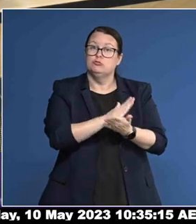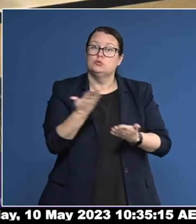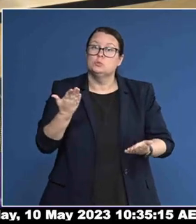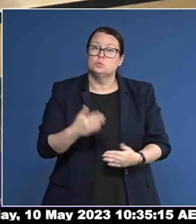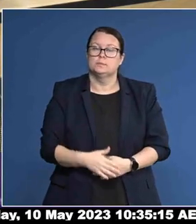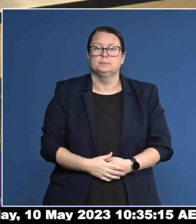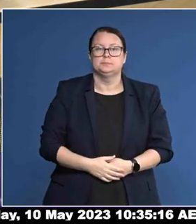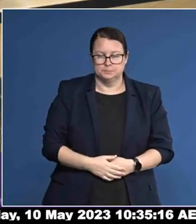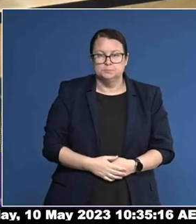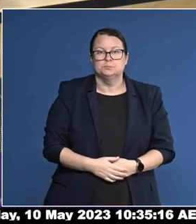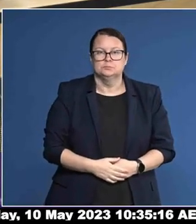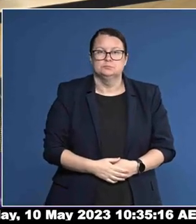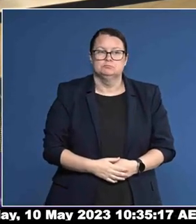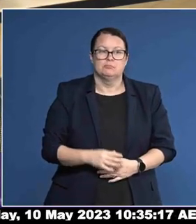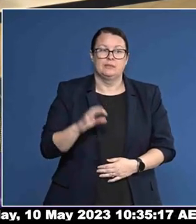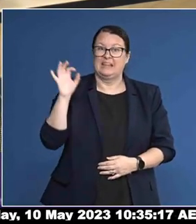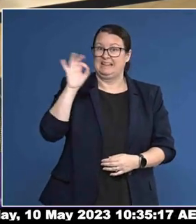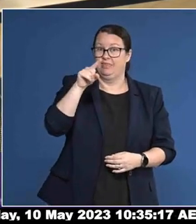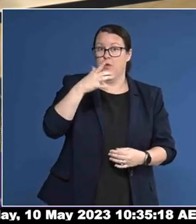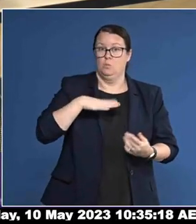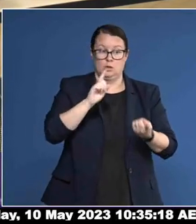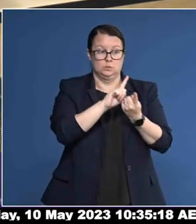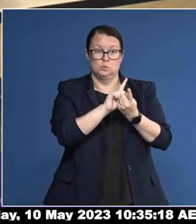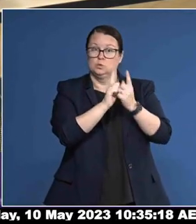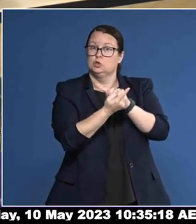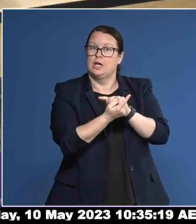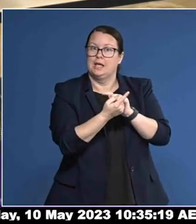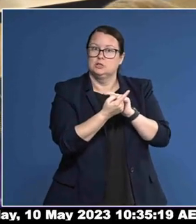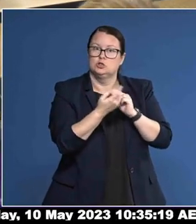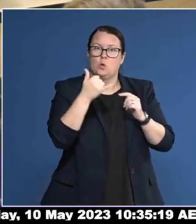And there's nothing now that you wish to draw attention to or amend, is there?